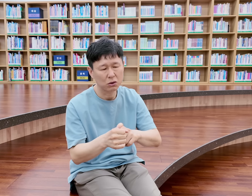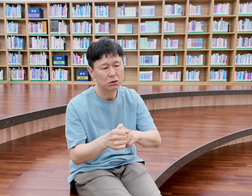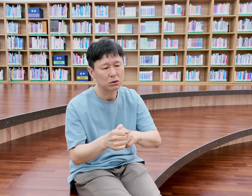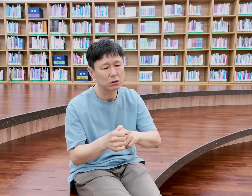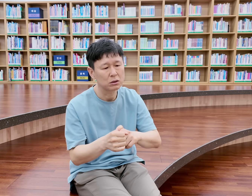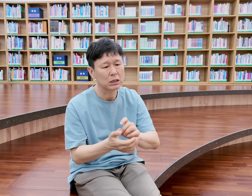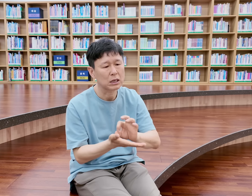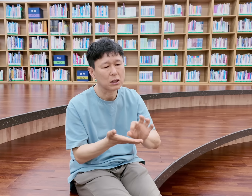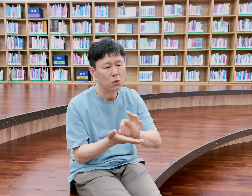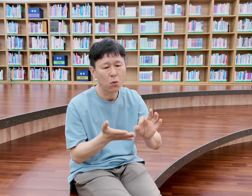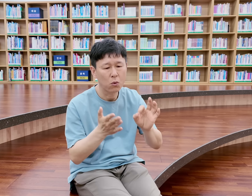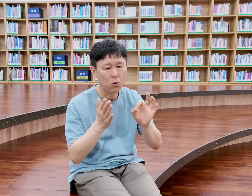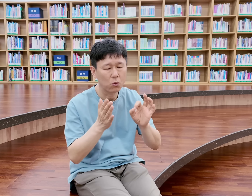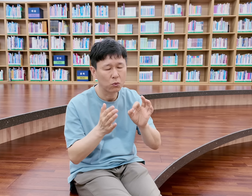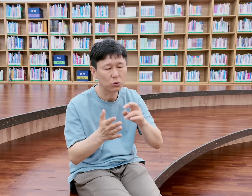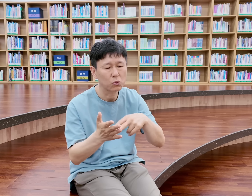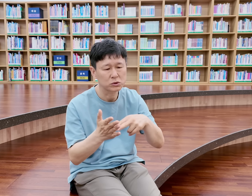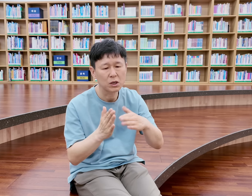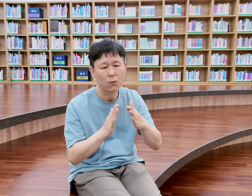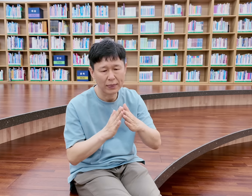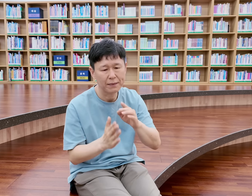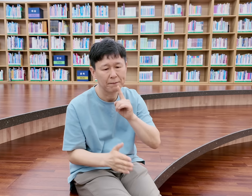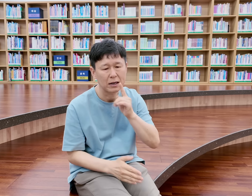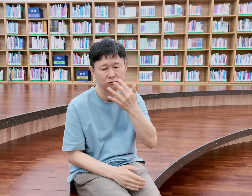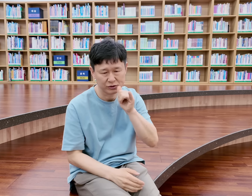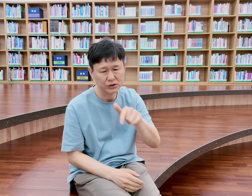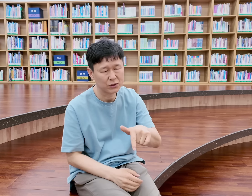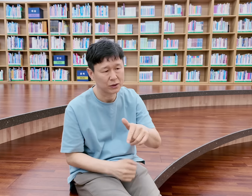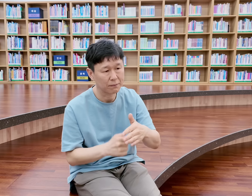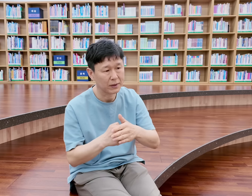anyone can use it.